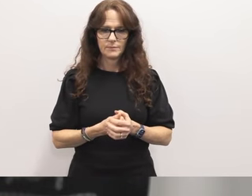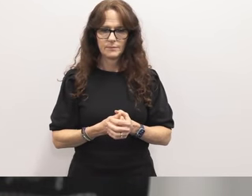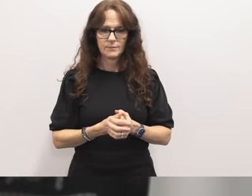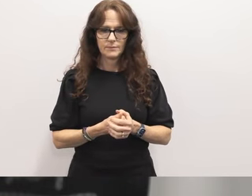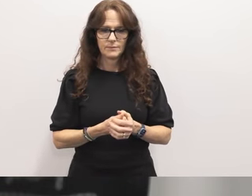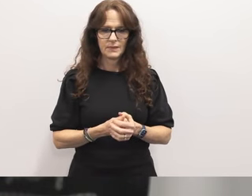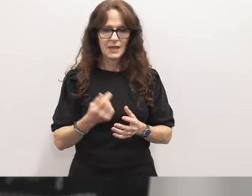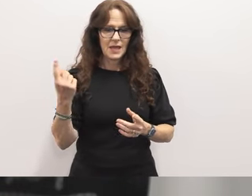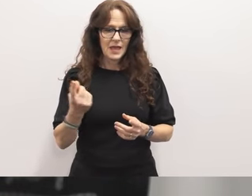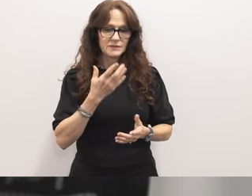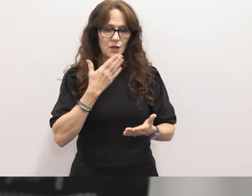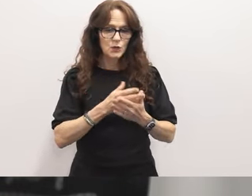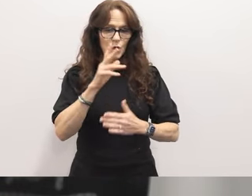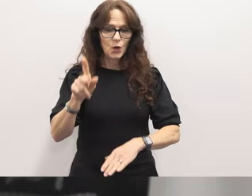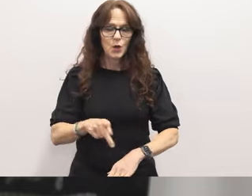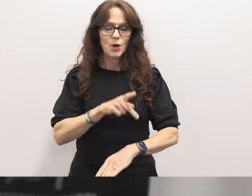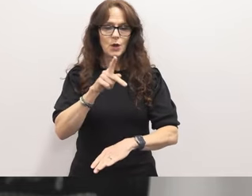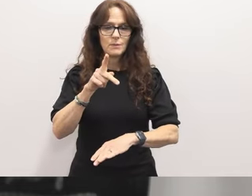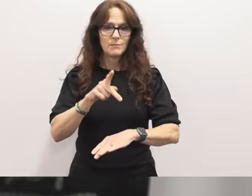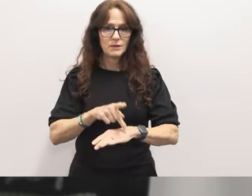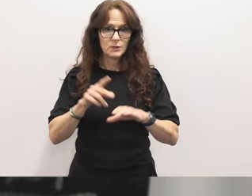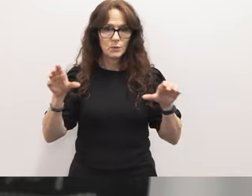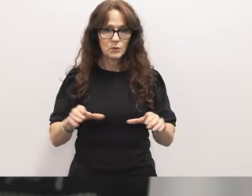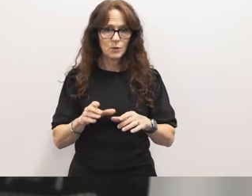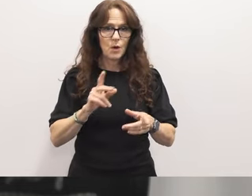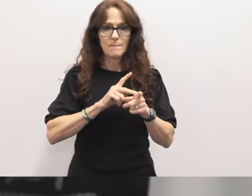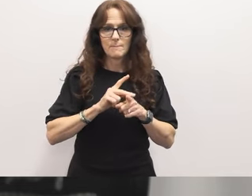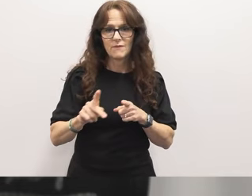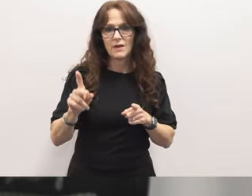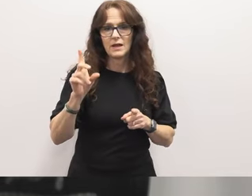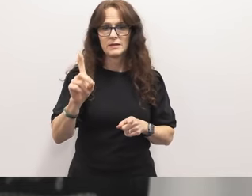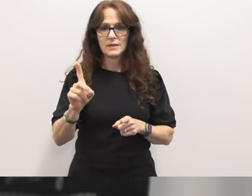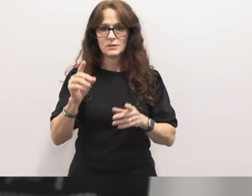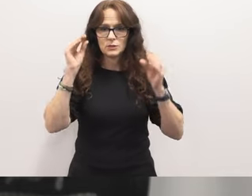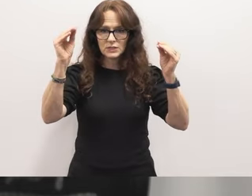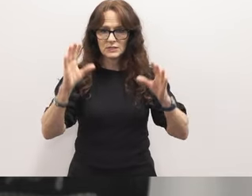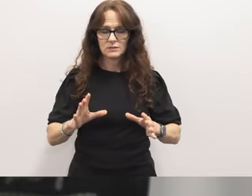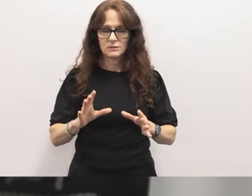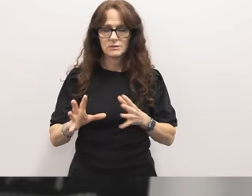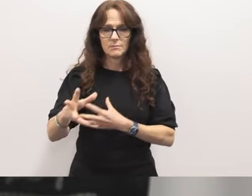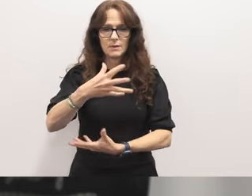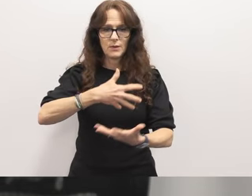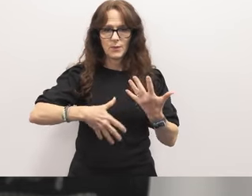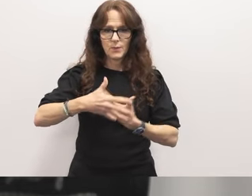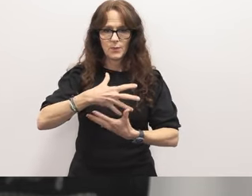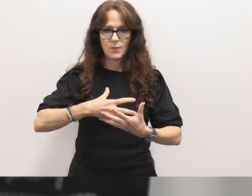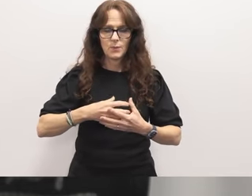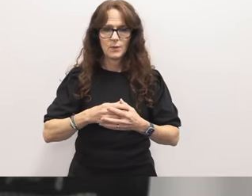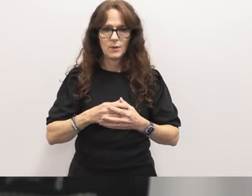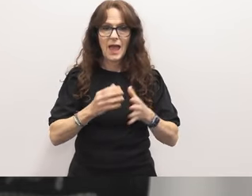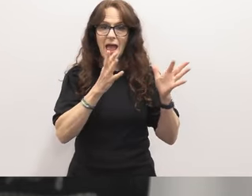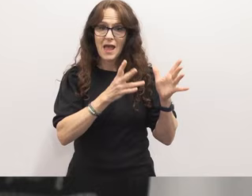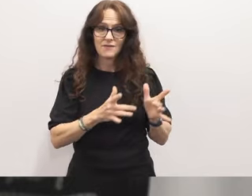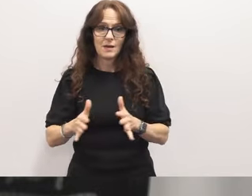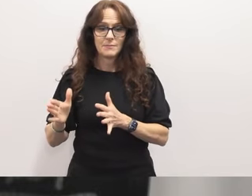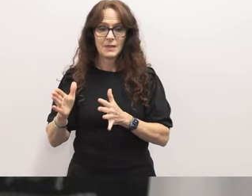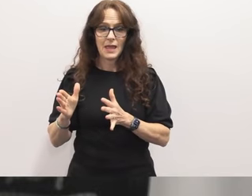As any good principal will do, if you're giving a professional development to teachers, you want it to be engaging and you need to have a plan or two in the audience.